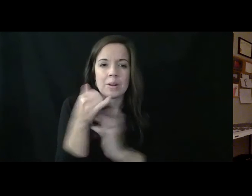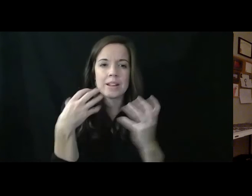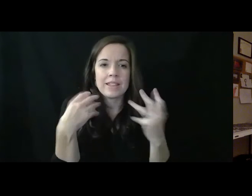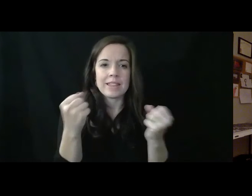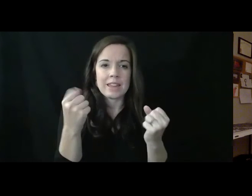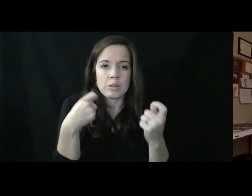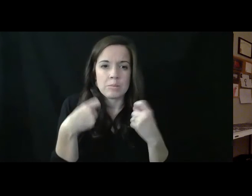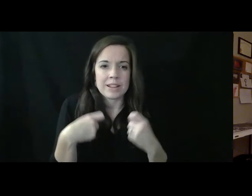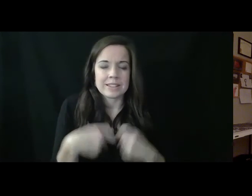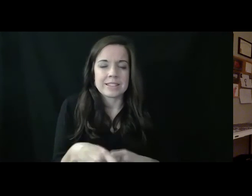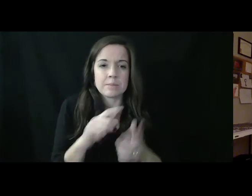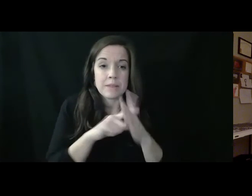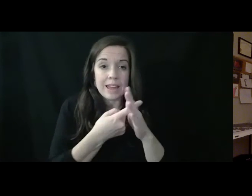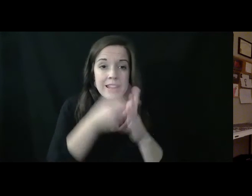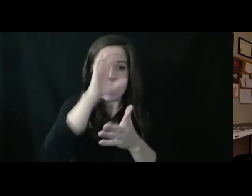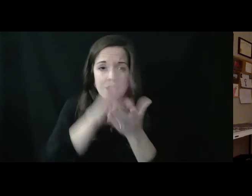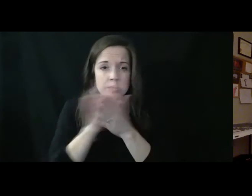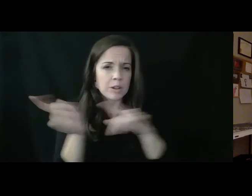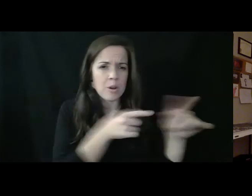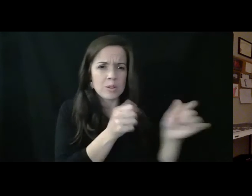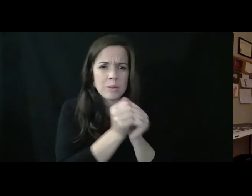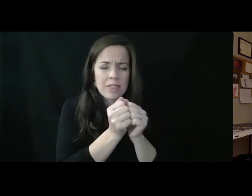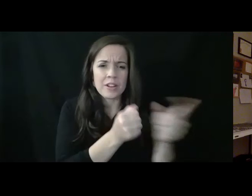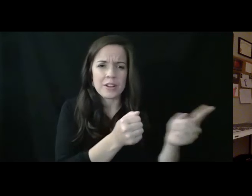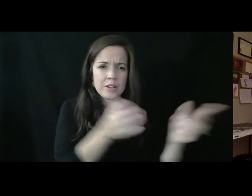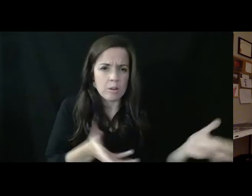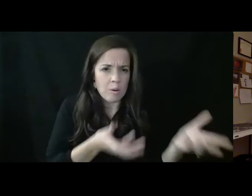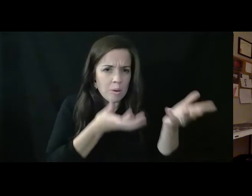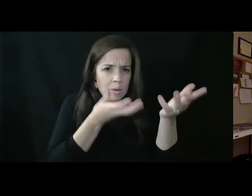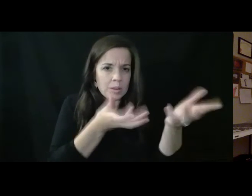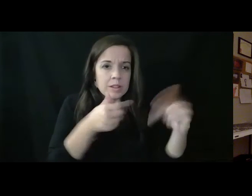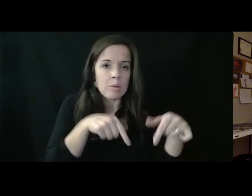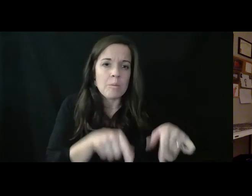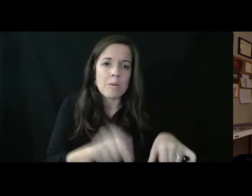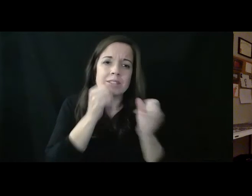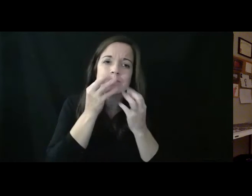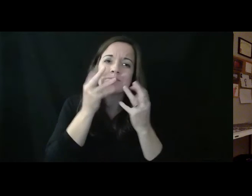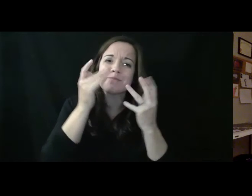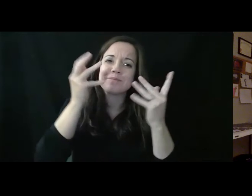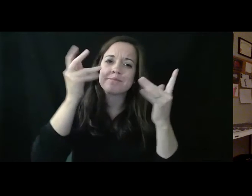The husband goes with her, holds her slip of a body as she meows. In the empty room,